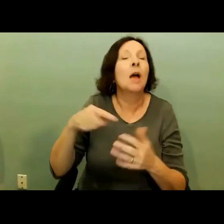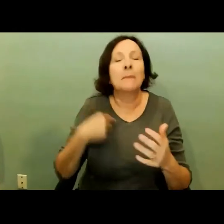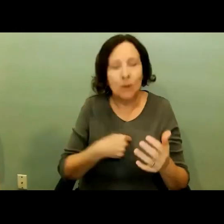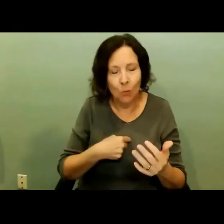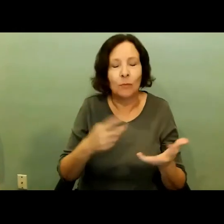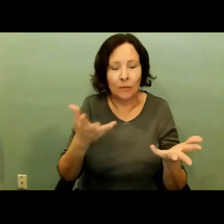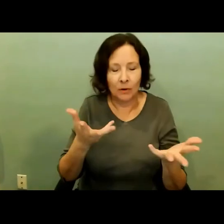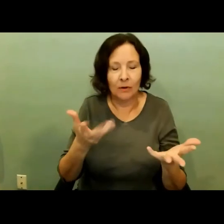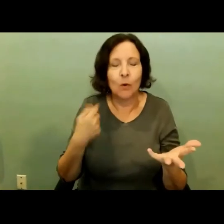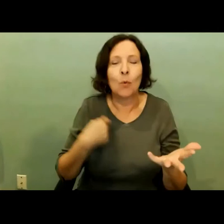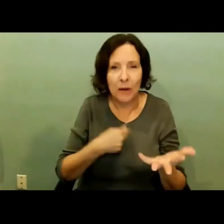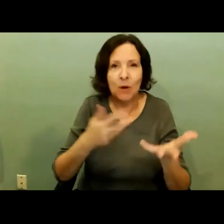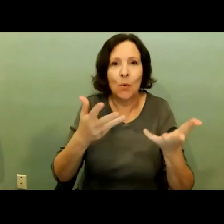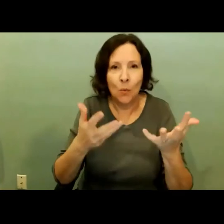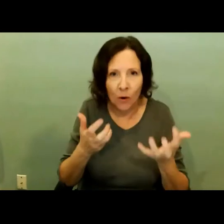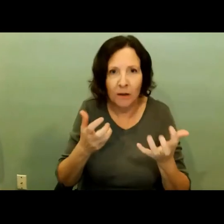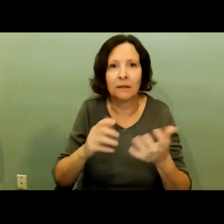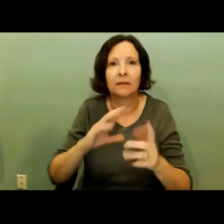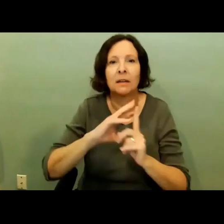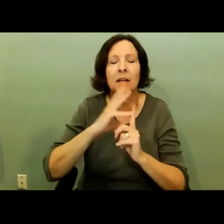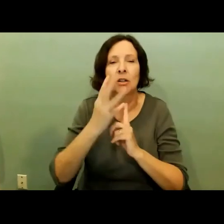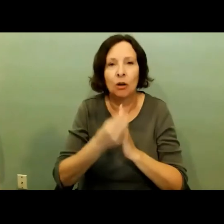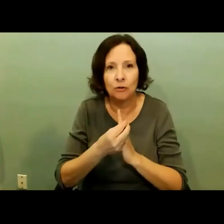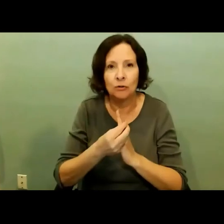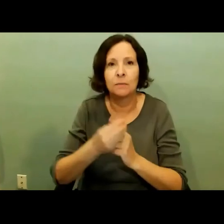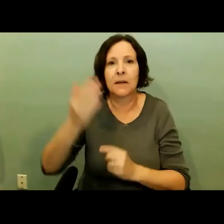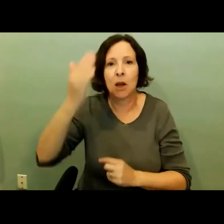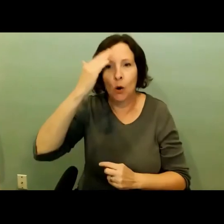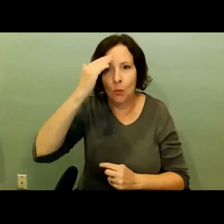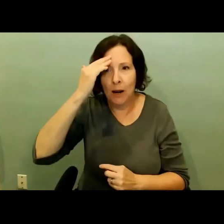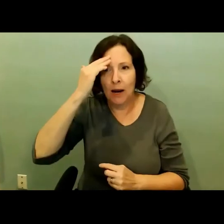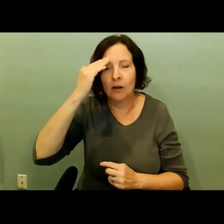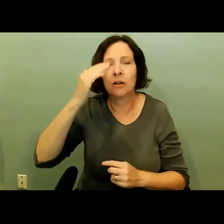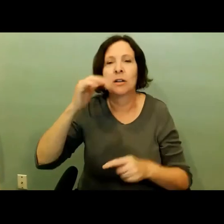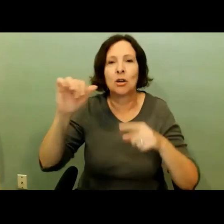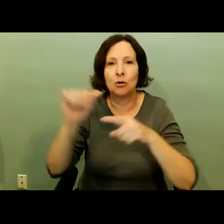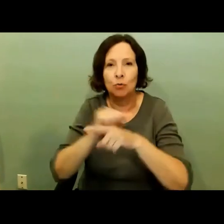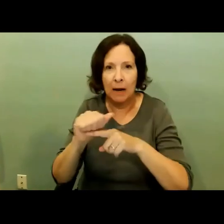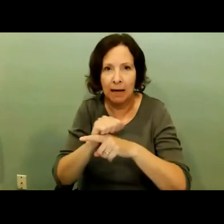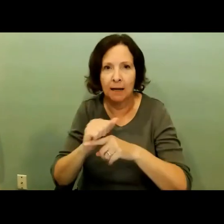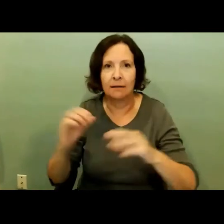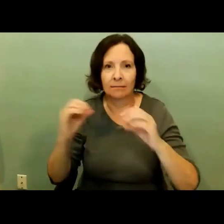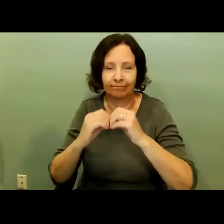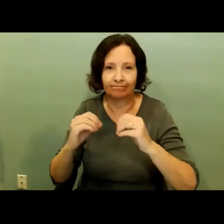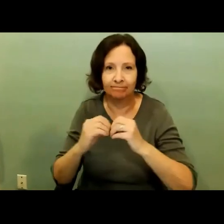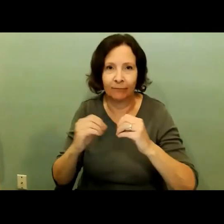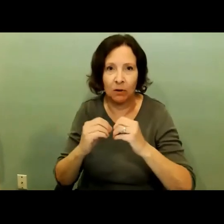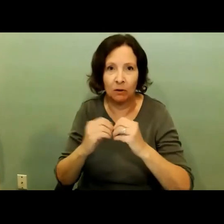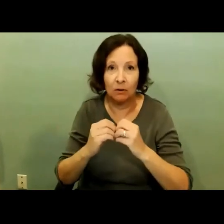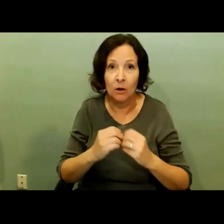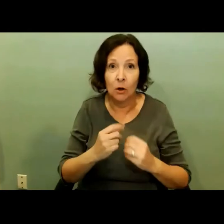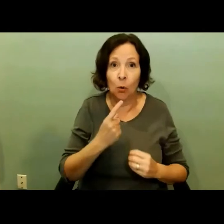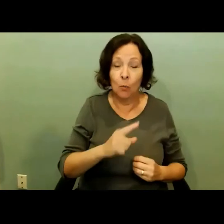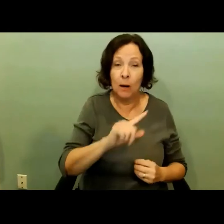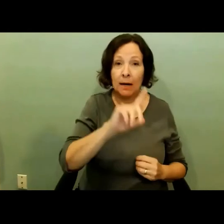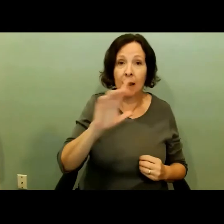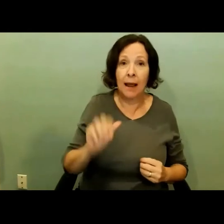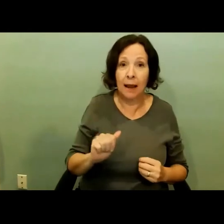as a result -- is one African-American colle ague stated when we were working together to make major changes in California,